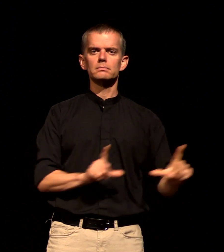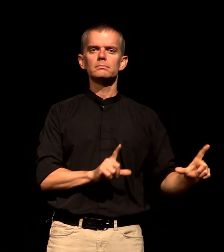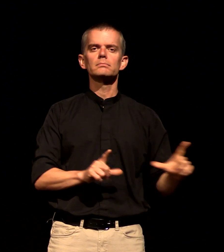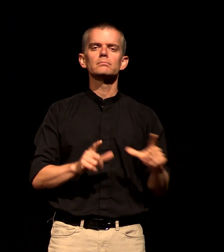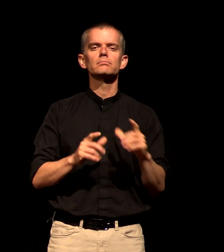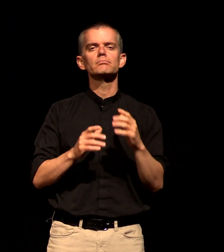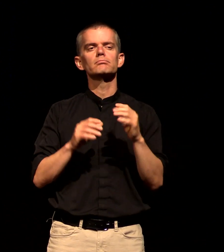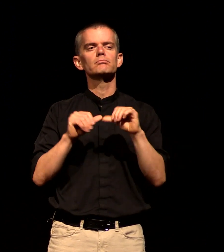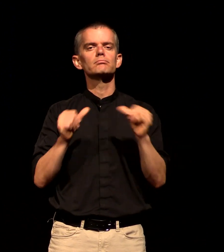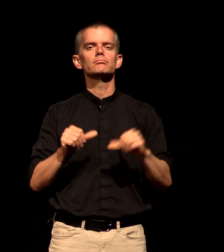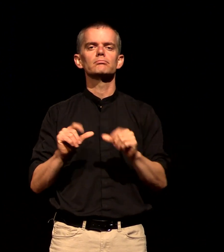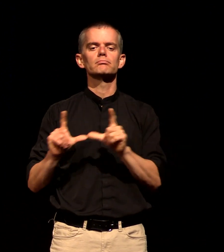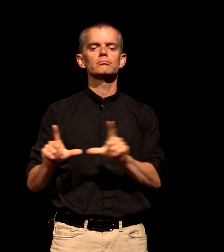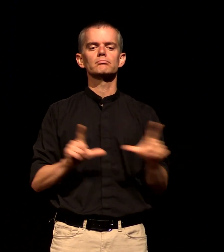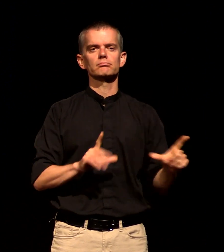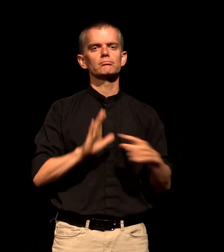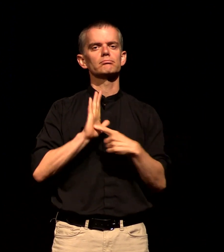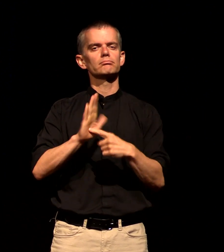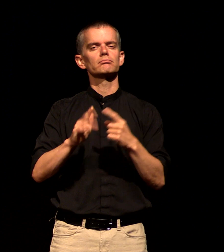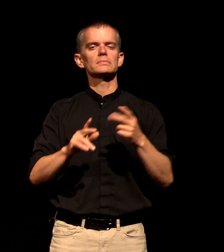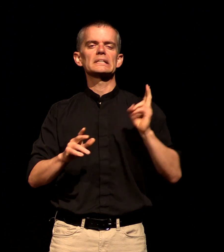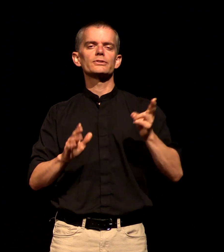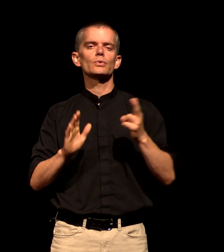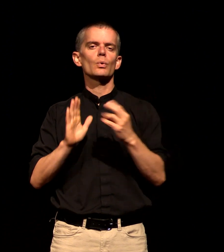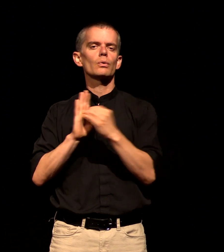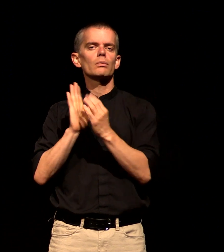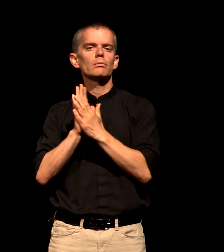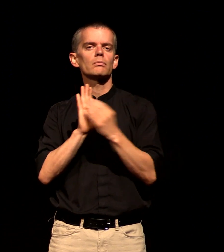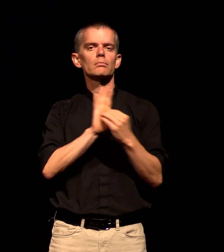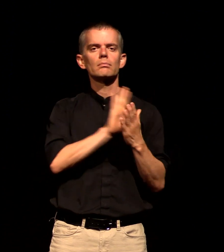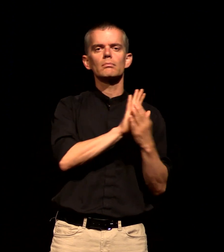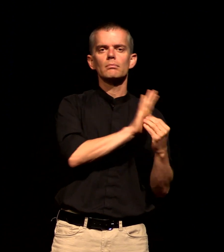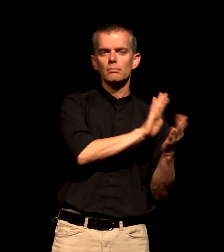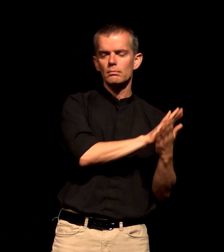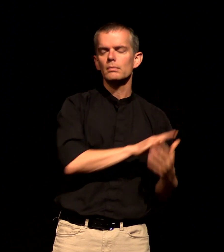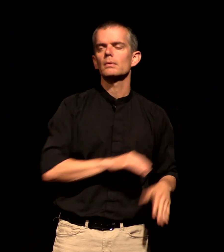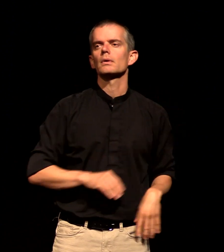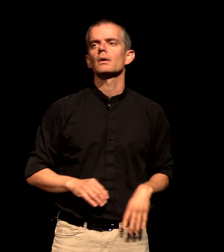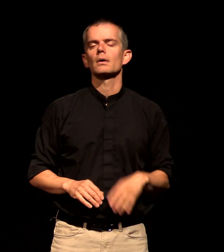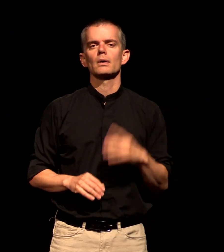plaques that chronicled pivotal moments in our nation's history.